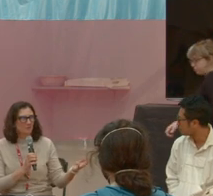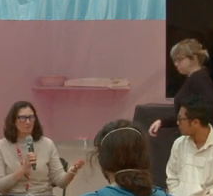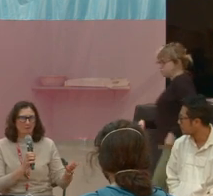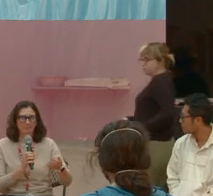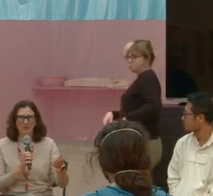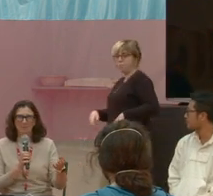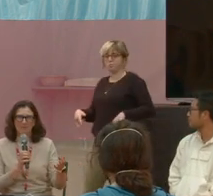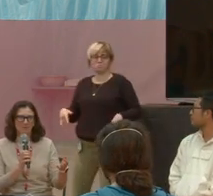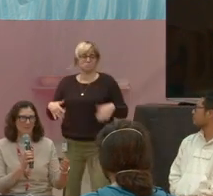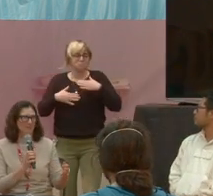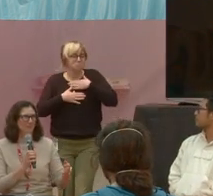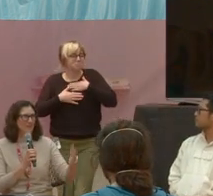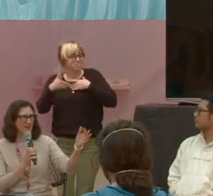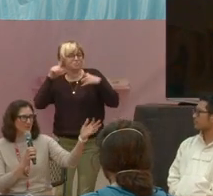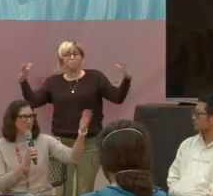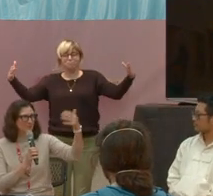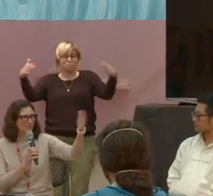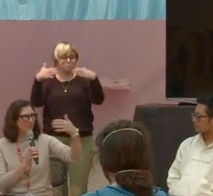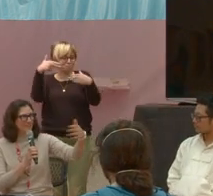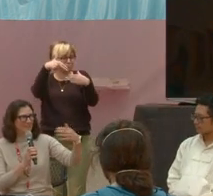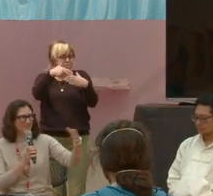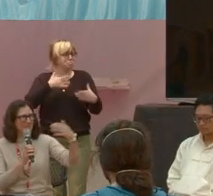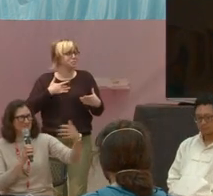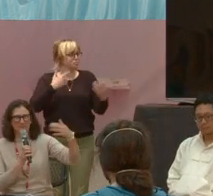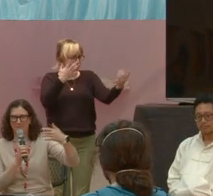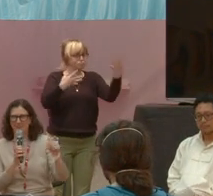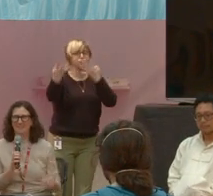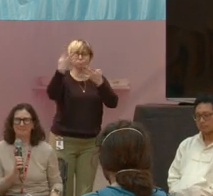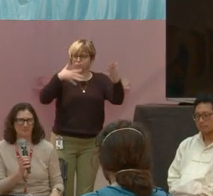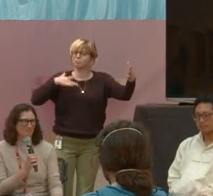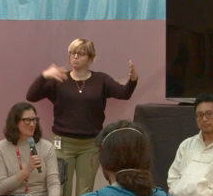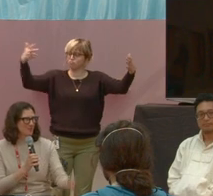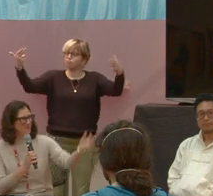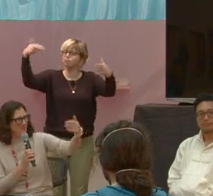this roundtable conversation. Please fill into the front if you, so,